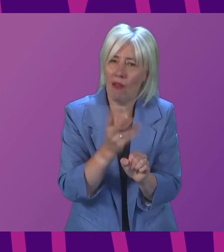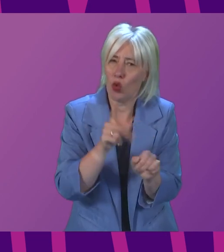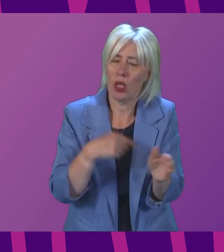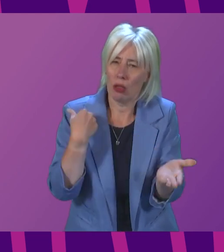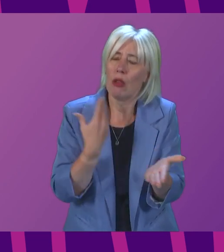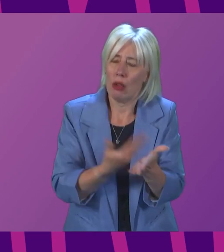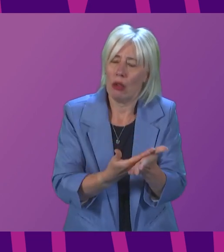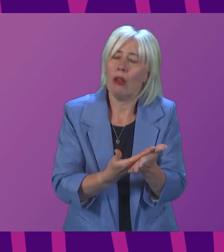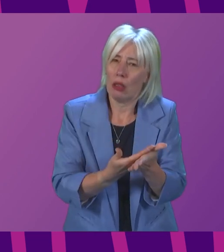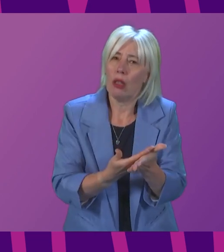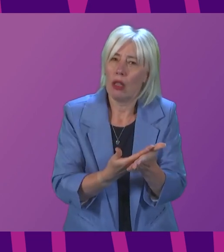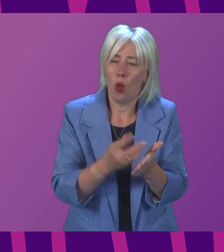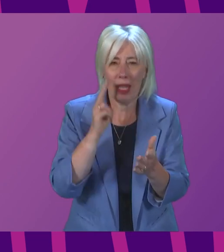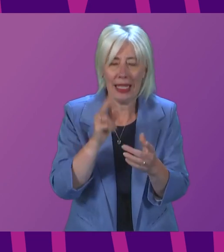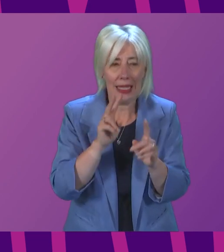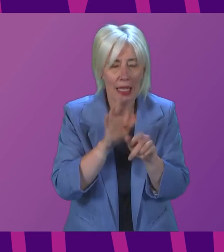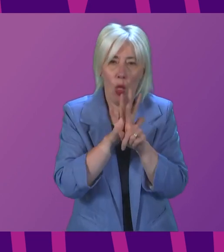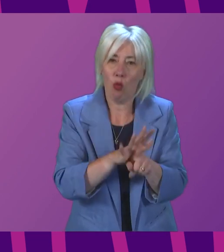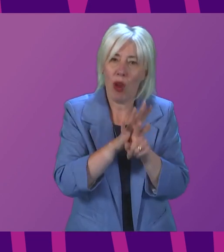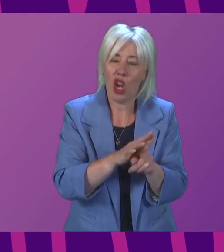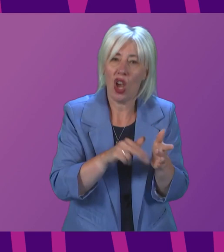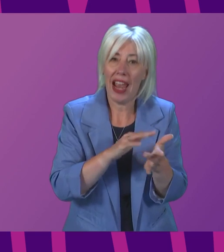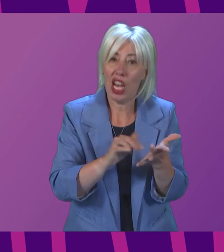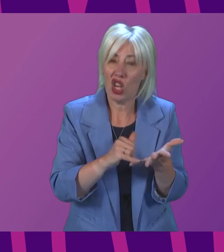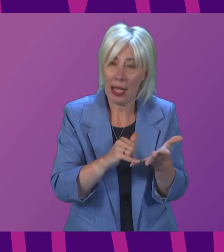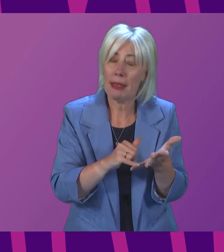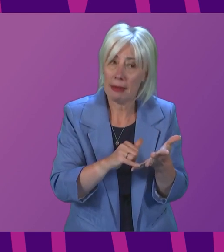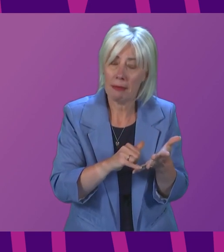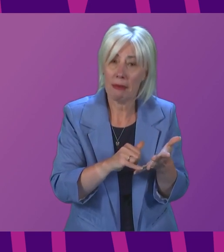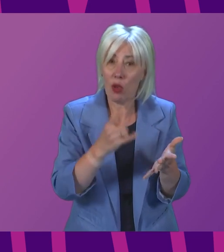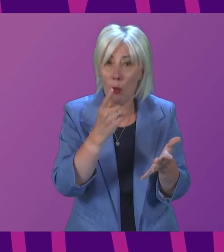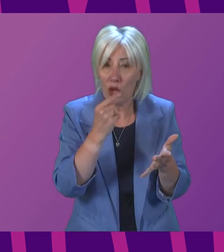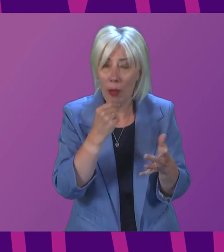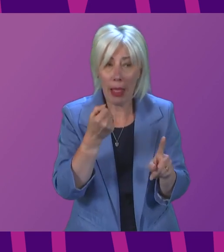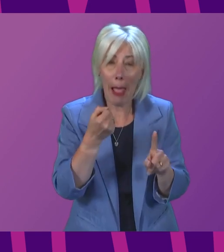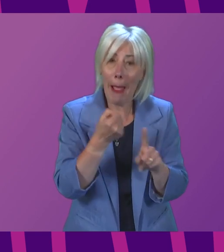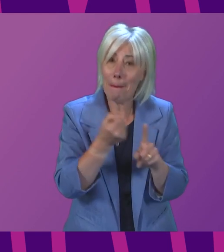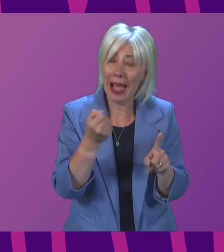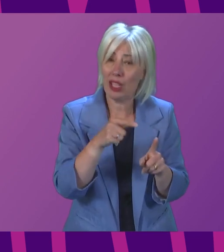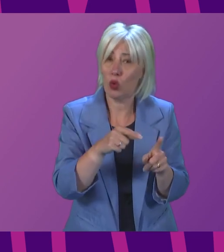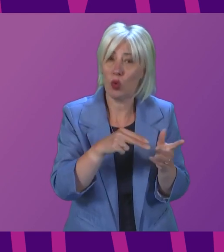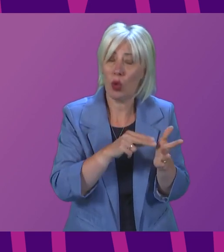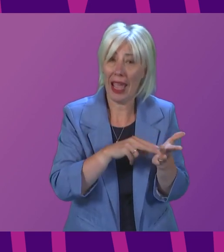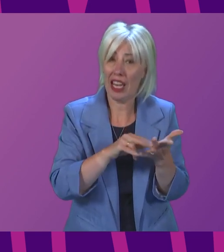As we see from the pressure on our NHS right now, it is possible that this week will be